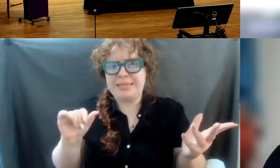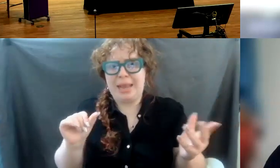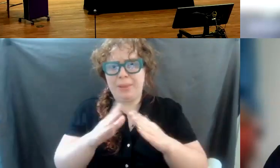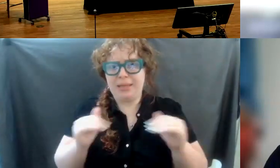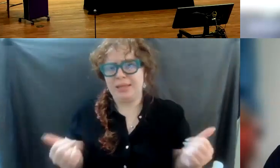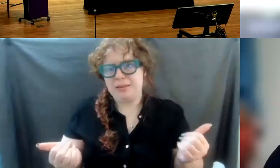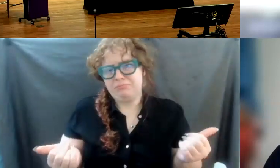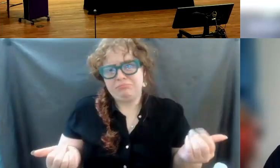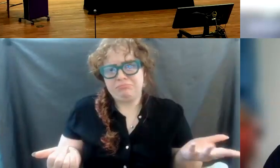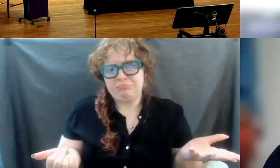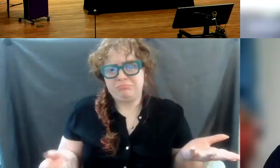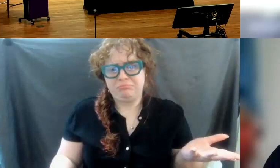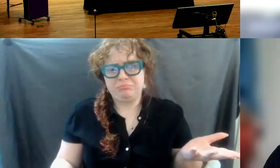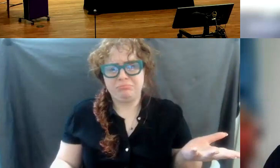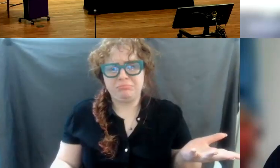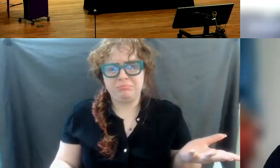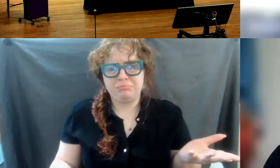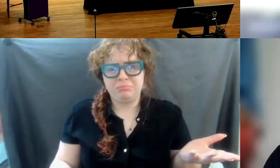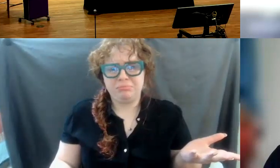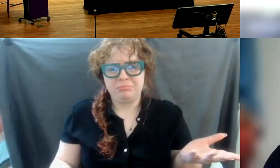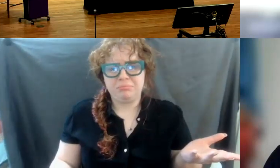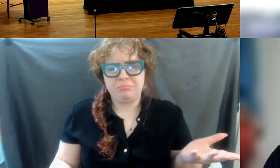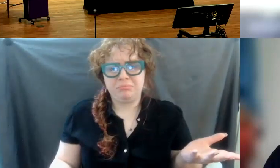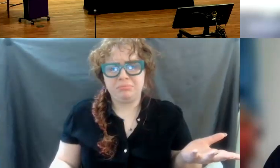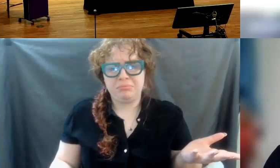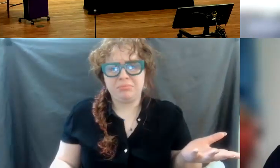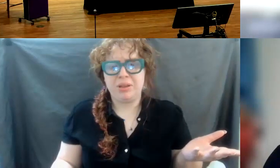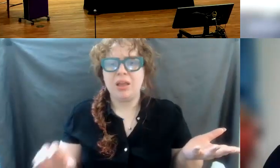So it doesn't only label disability, it doesn't only criminalize disability,